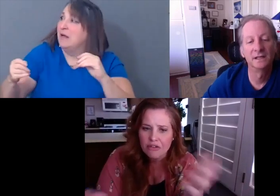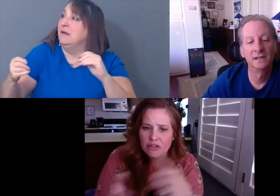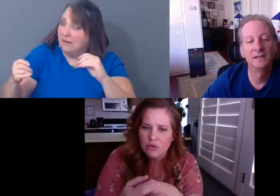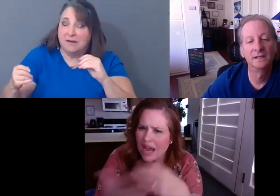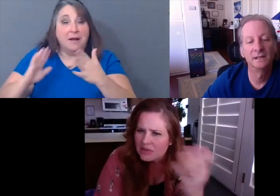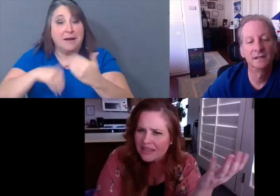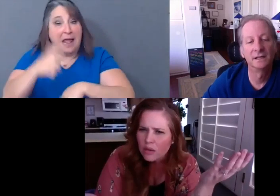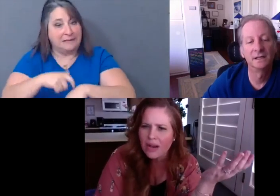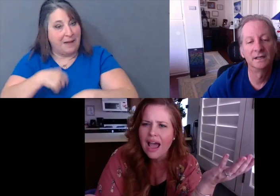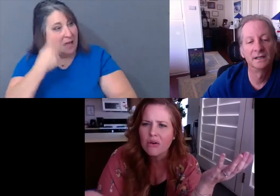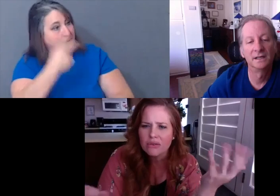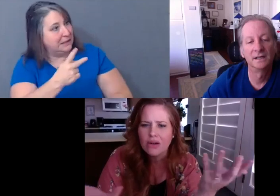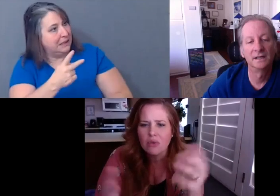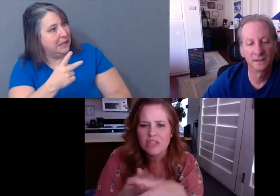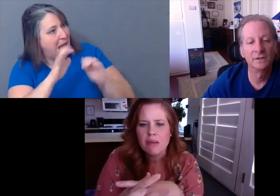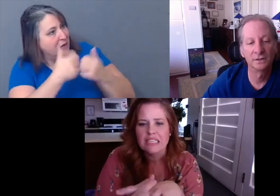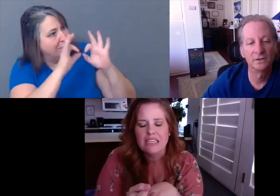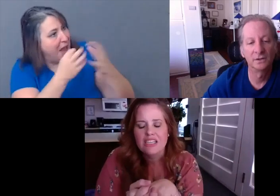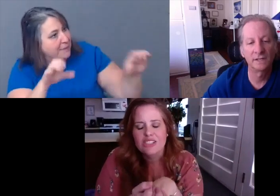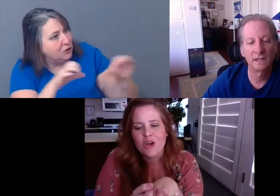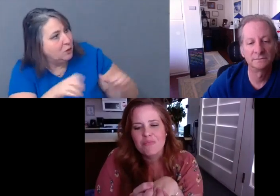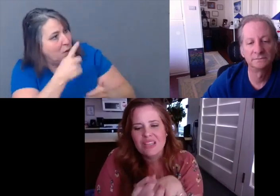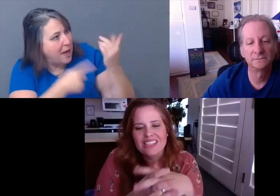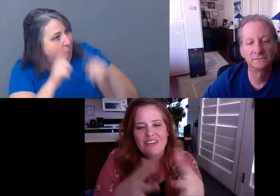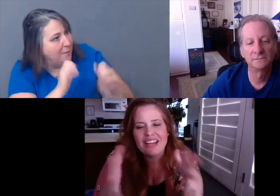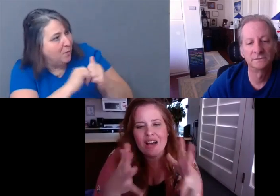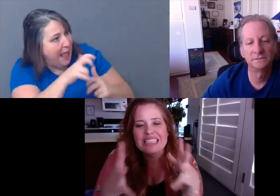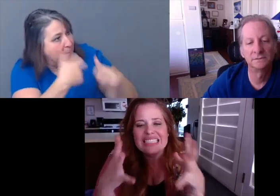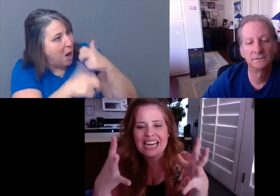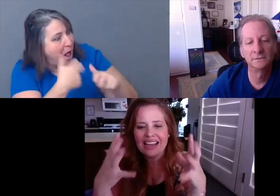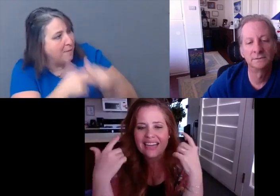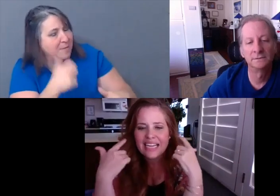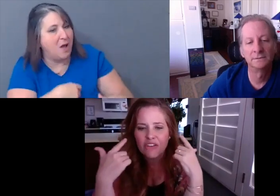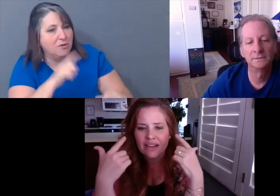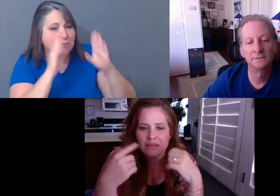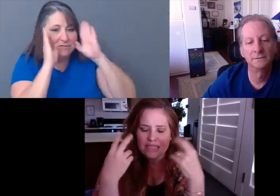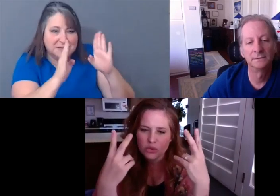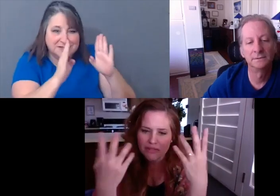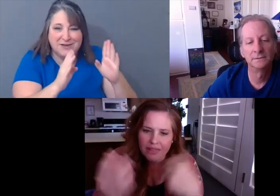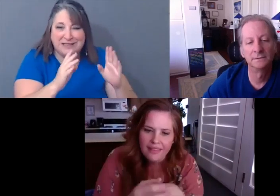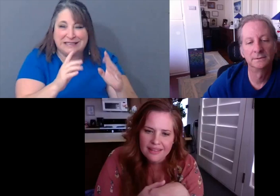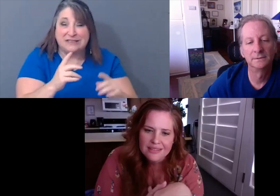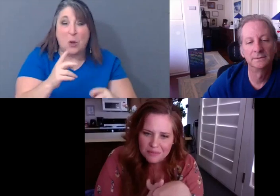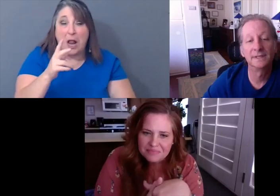oh, how'd that thing work out, you know, with your family? So, it's funny how listening and hearing, I mean two different things.